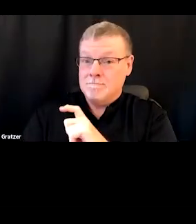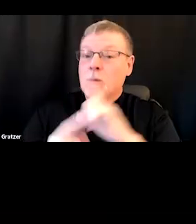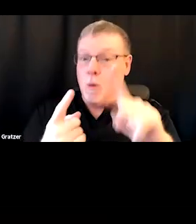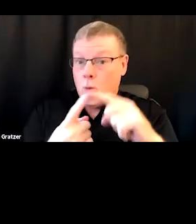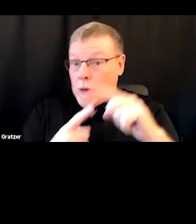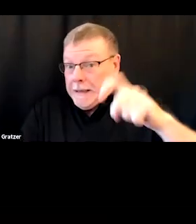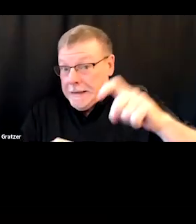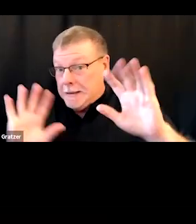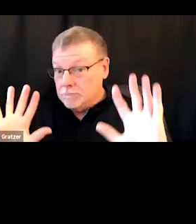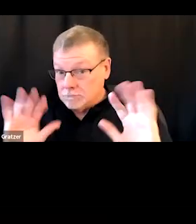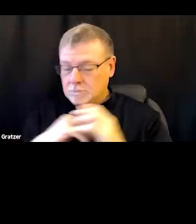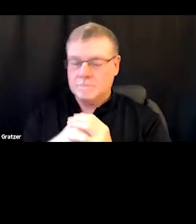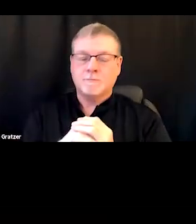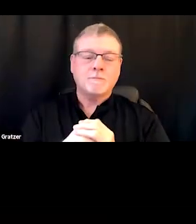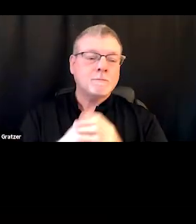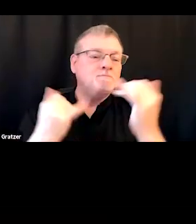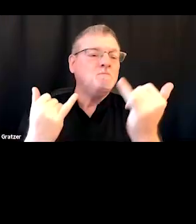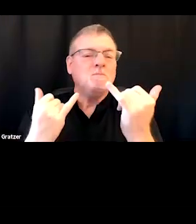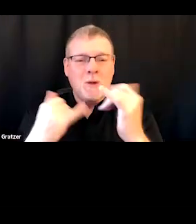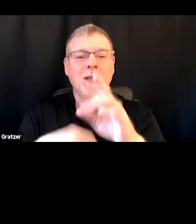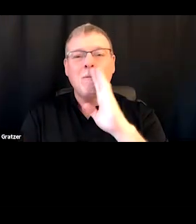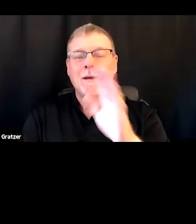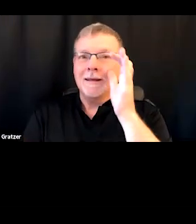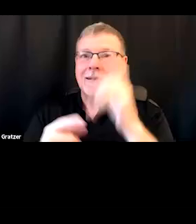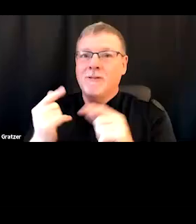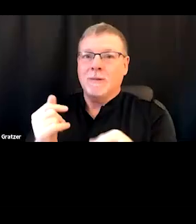And so today we will hear from two communities